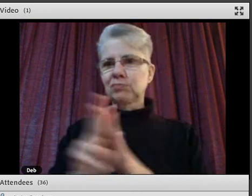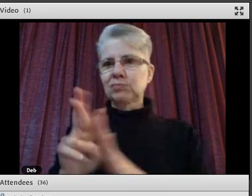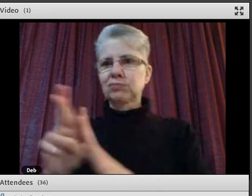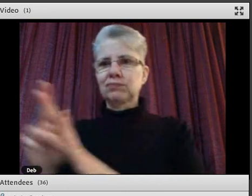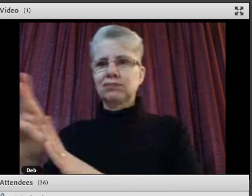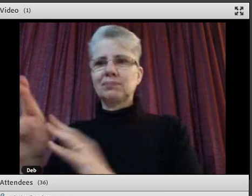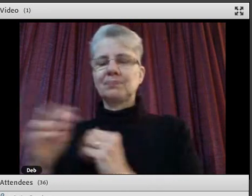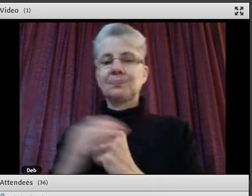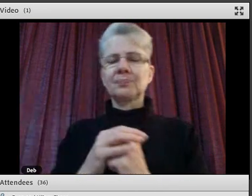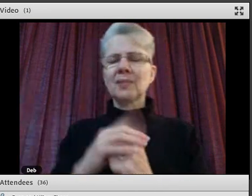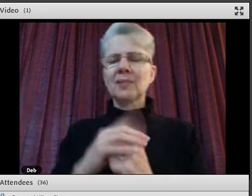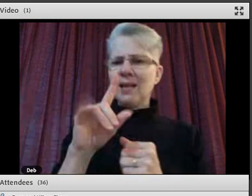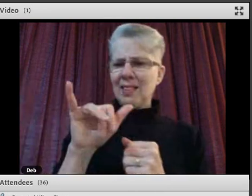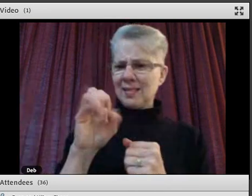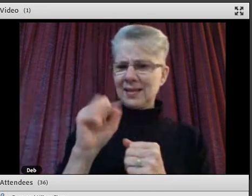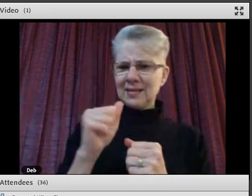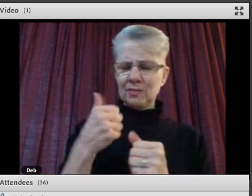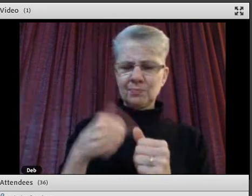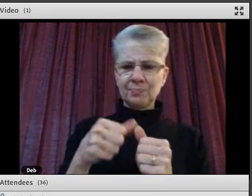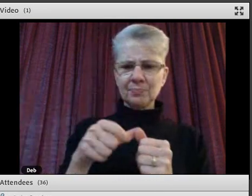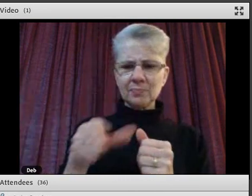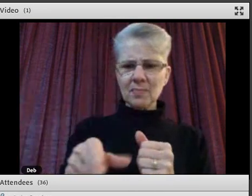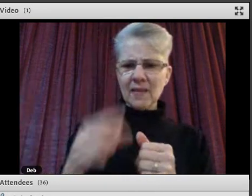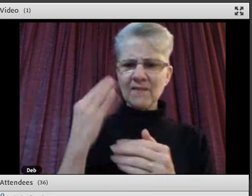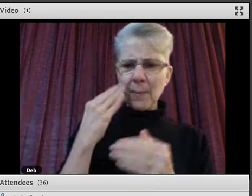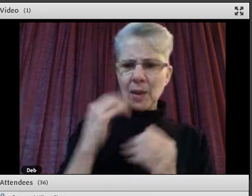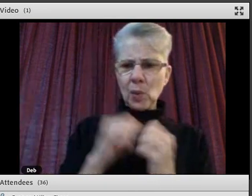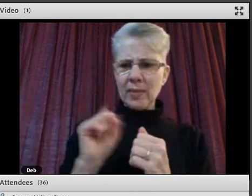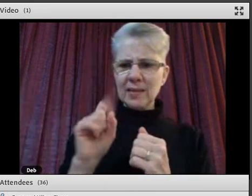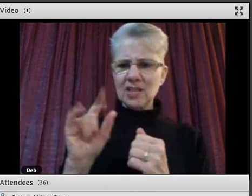Lisa, I'm not that familiar with the soda stream machine.